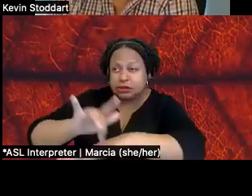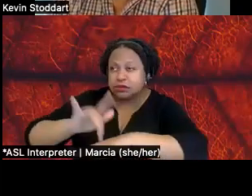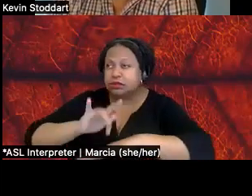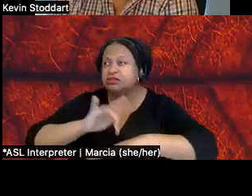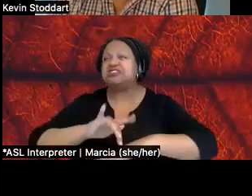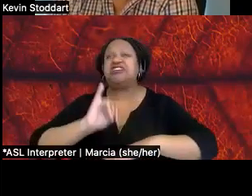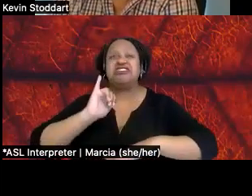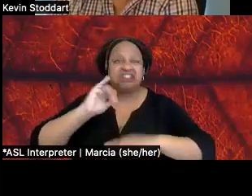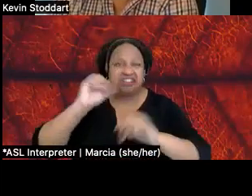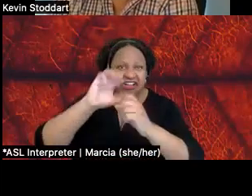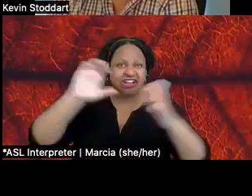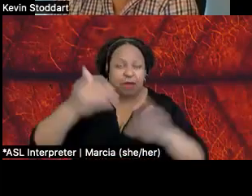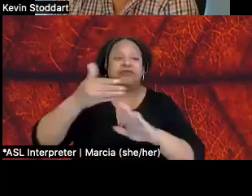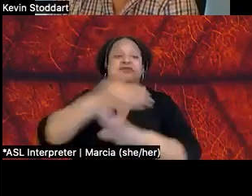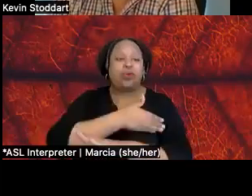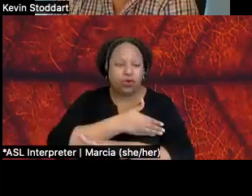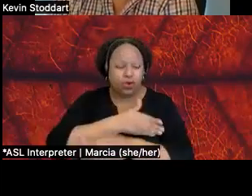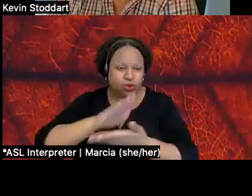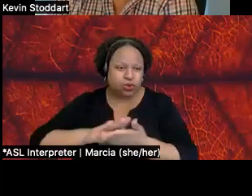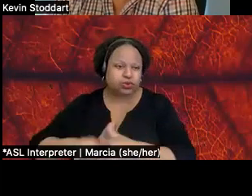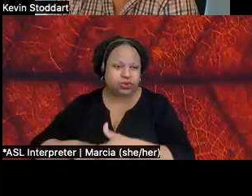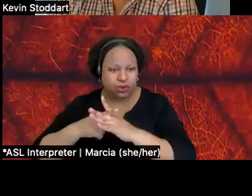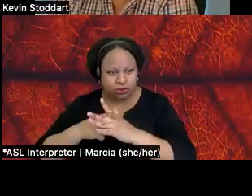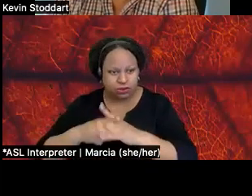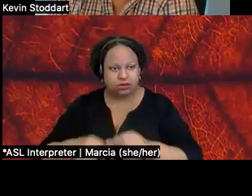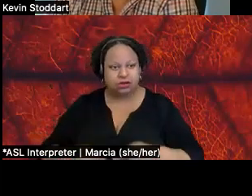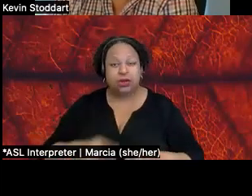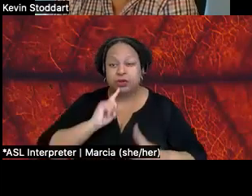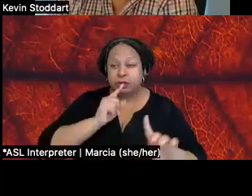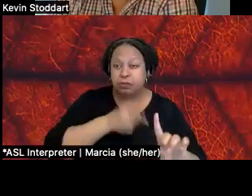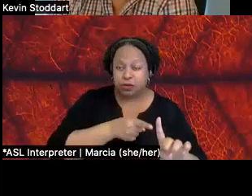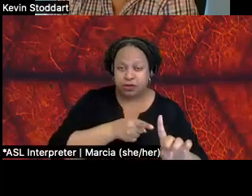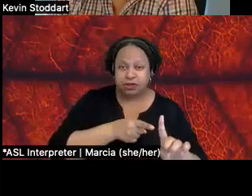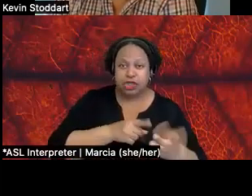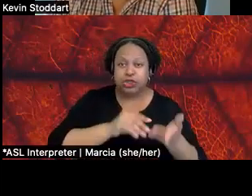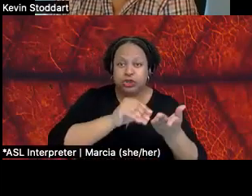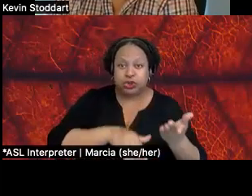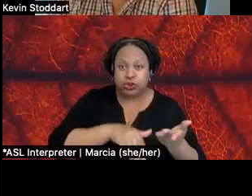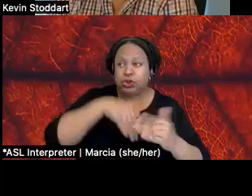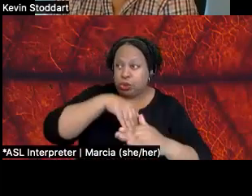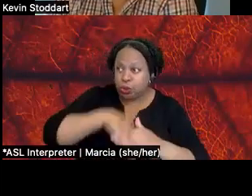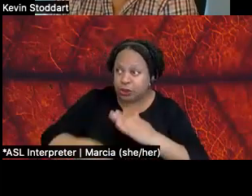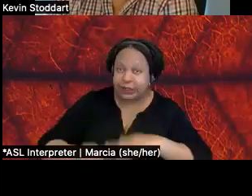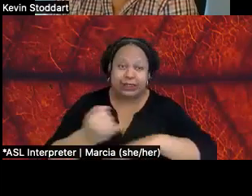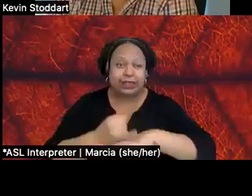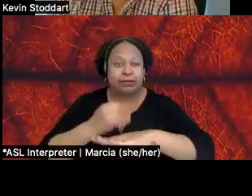So, this is really about learning the physical environment. I've talked about that.